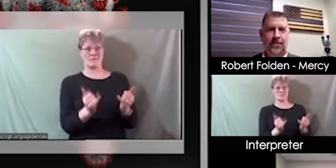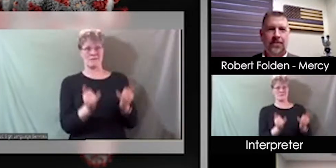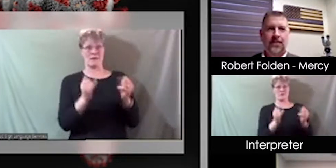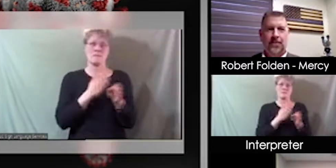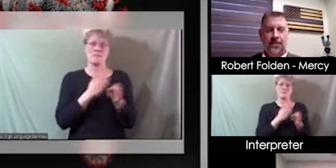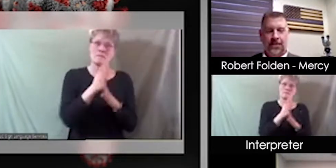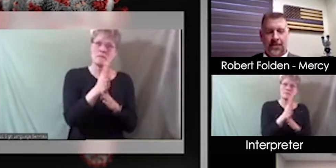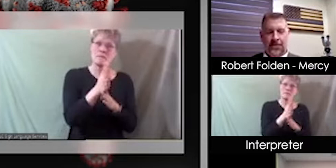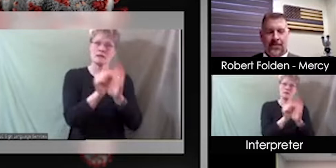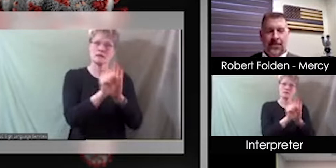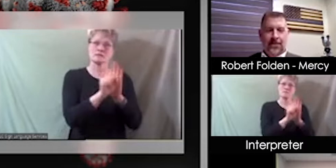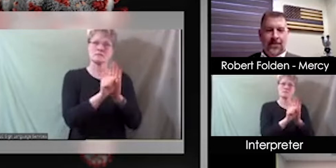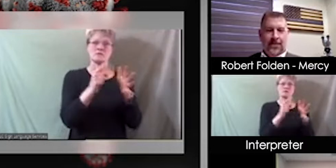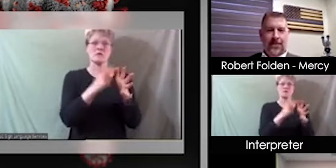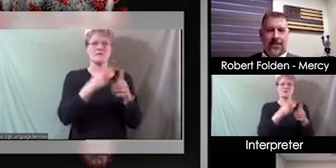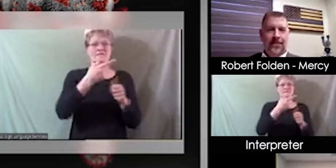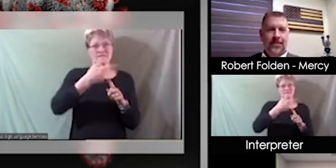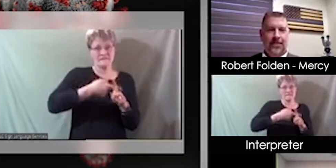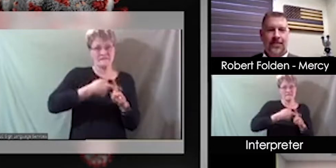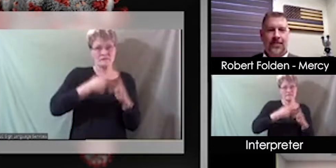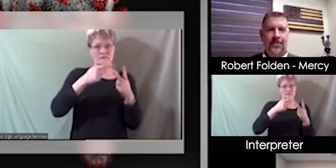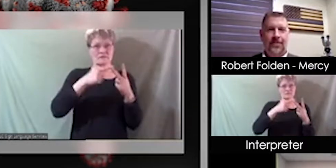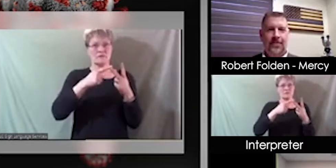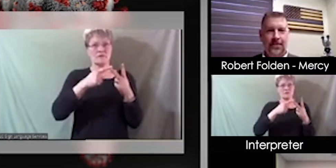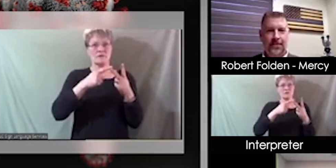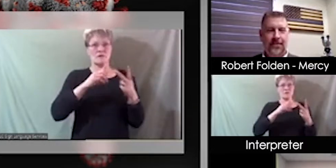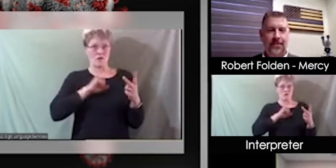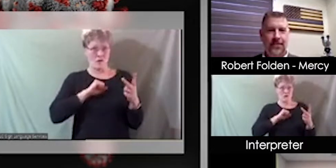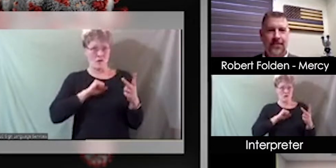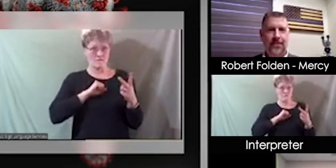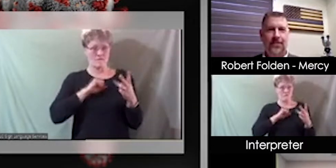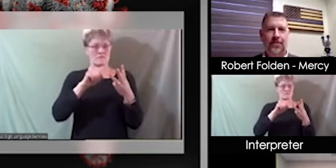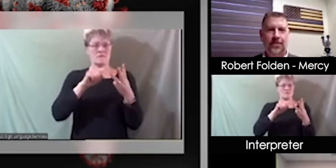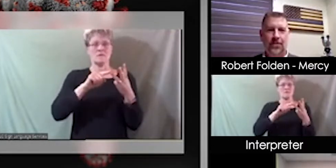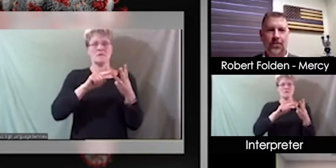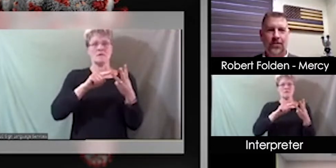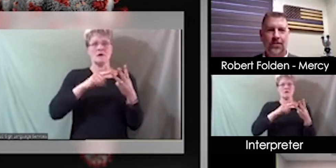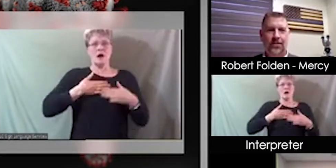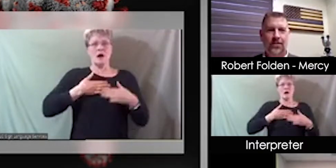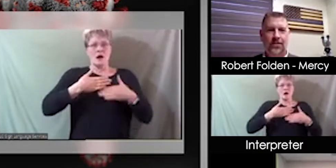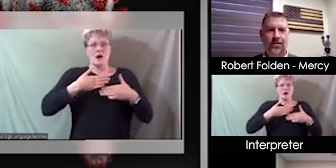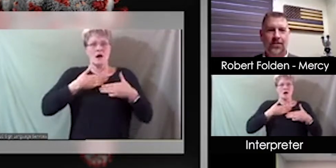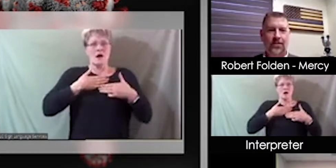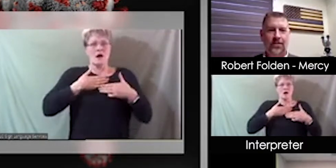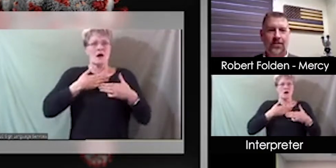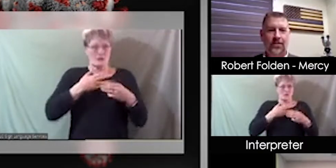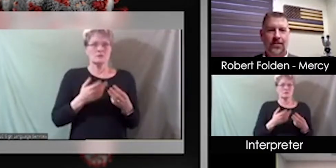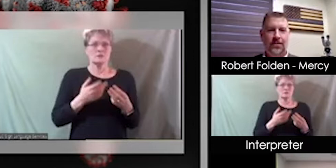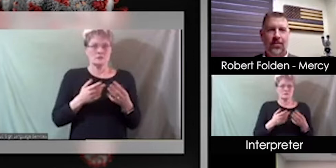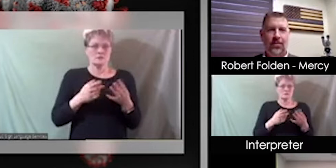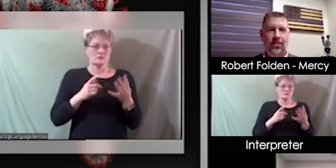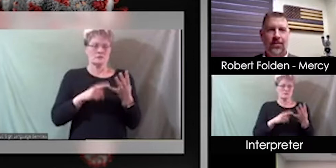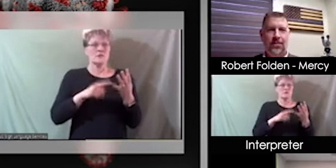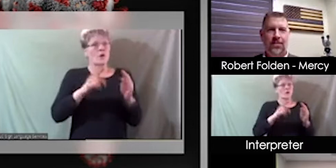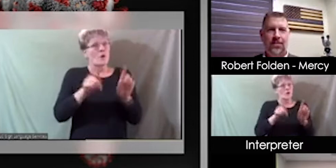shortness of breath, those are the most concerning, but it's a wide range of symptoms. People often also have fatigue,